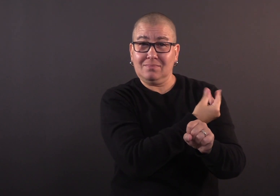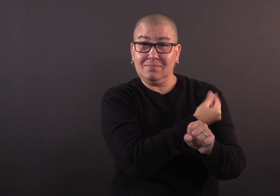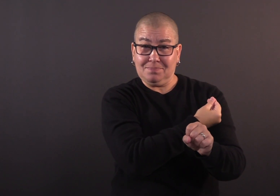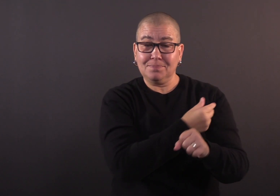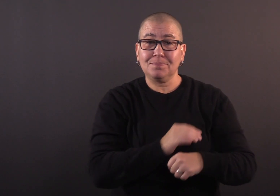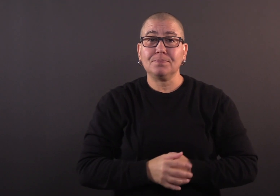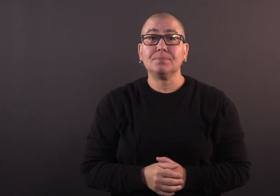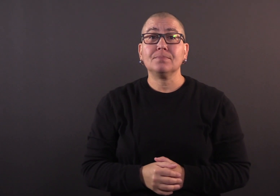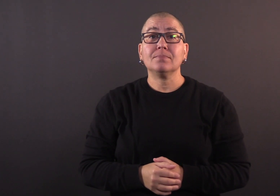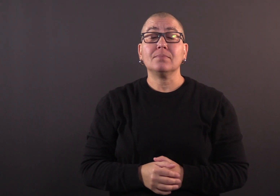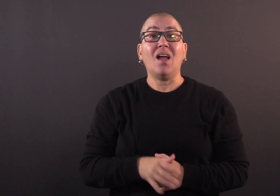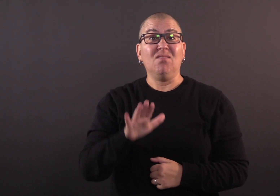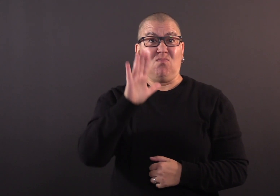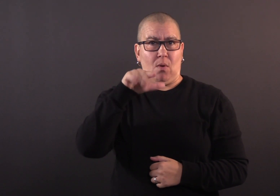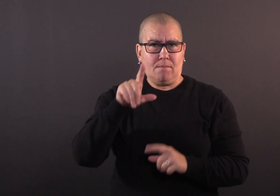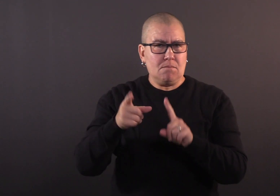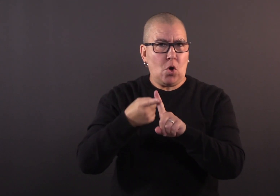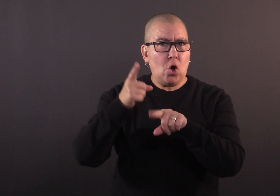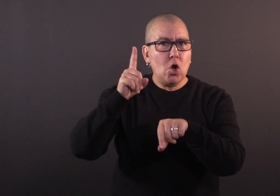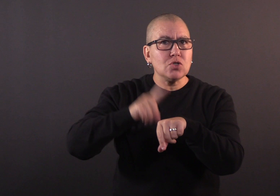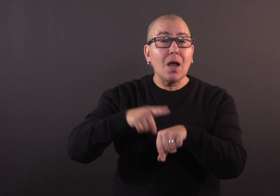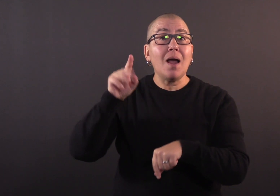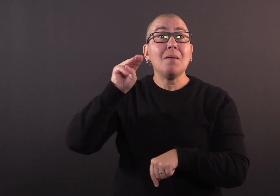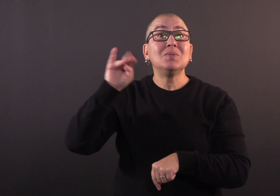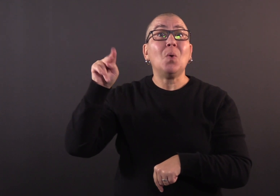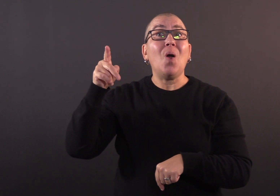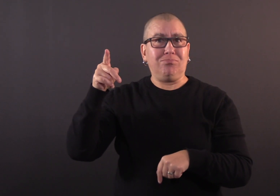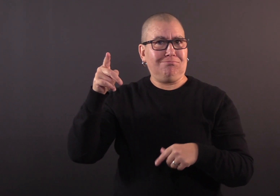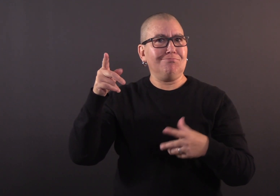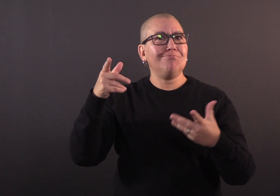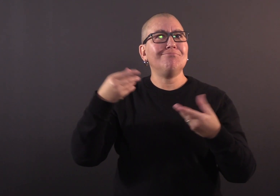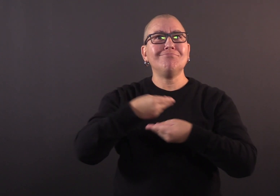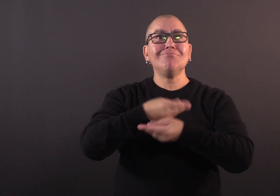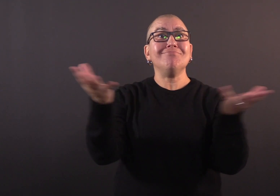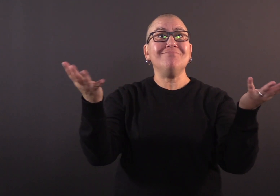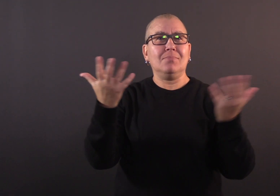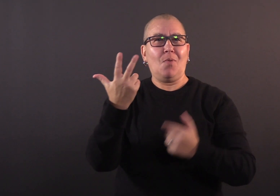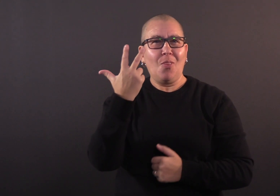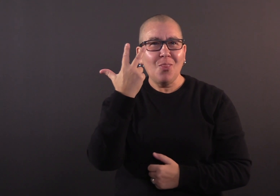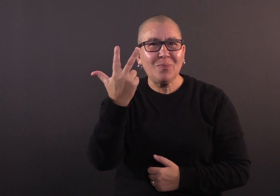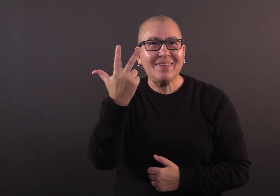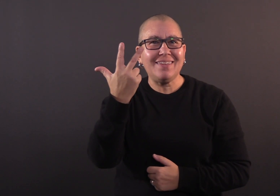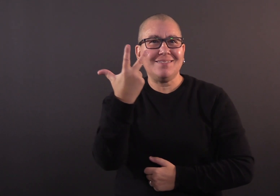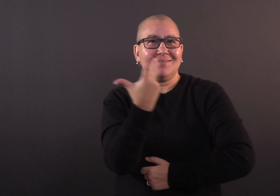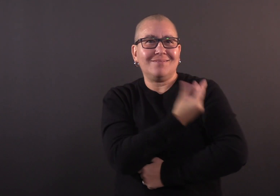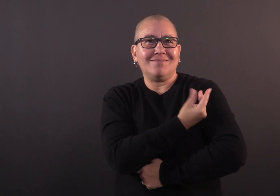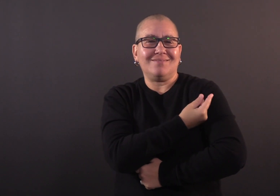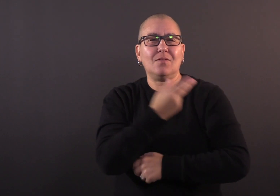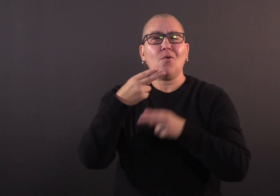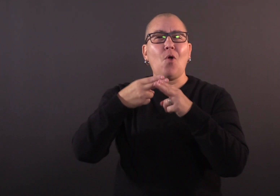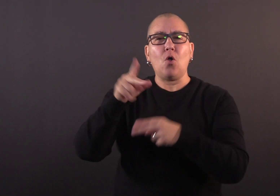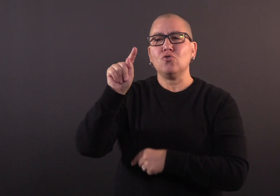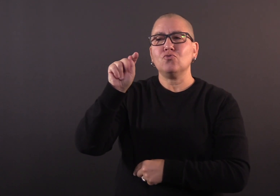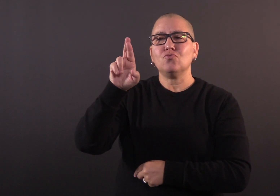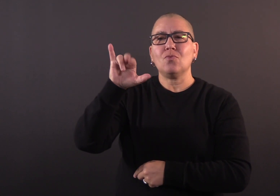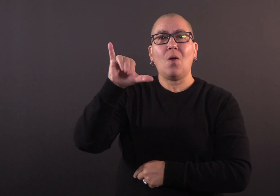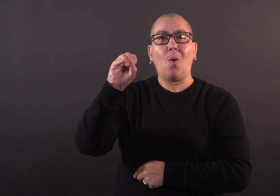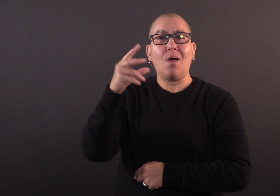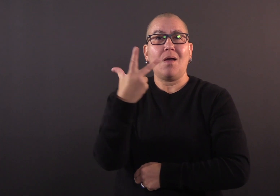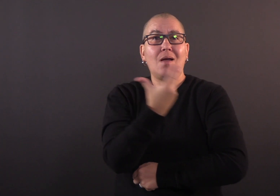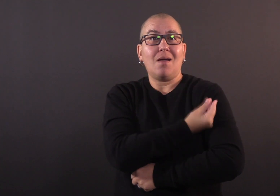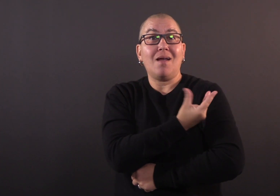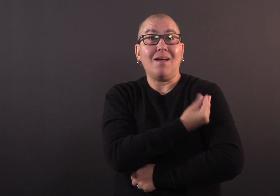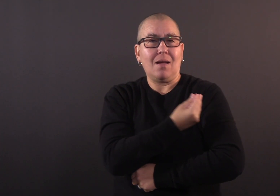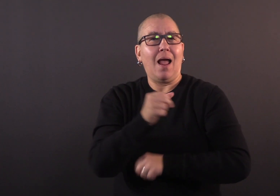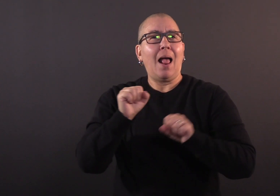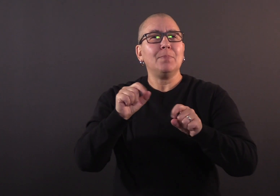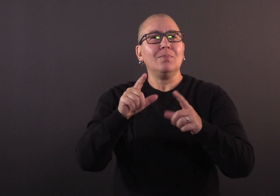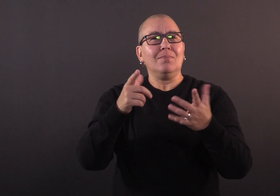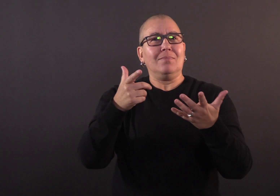vaccination and an updated COVID-19 shot. For the first time, Minnesota residents